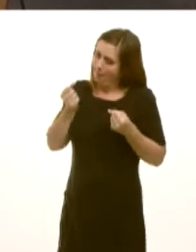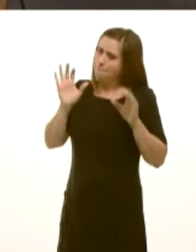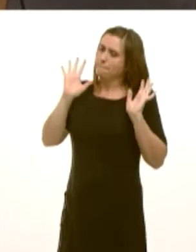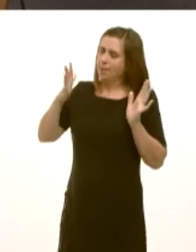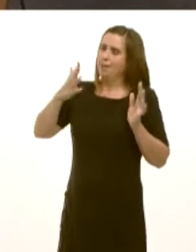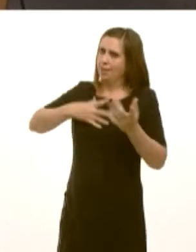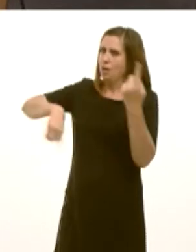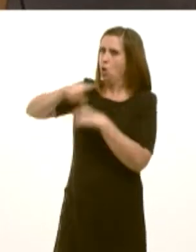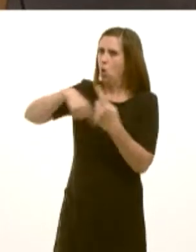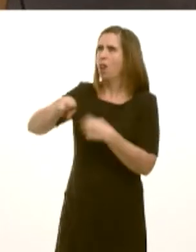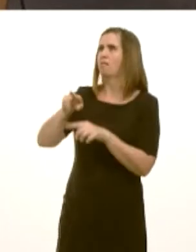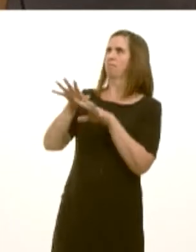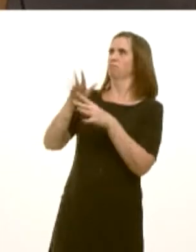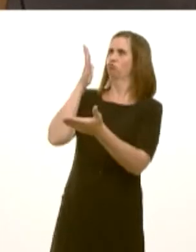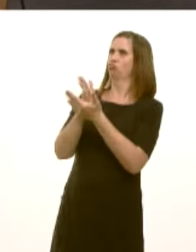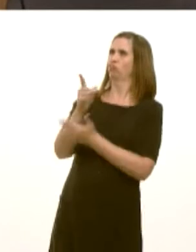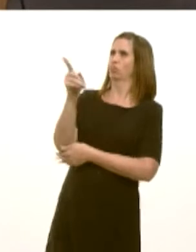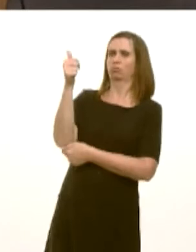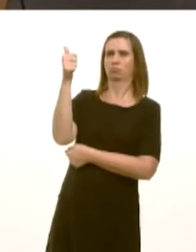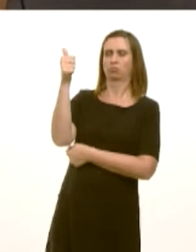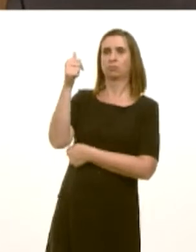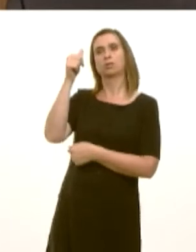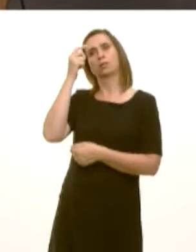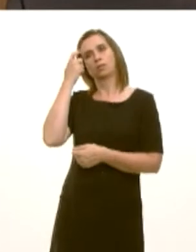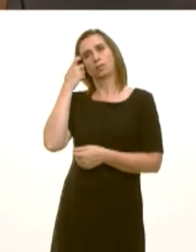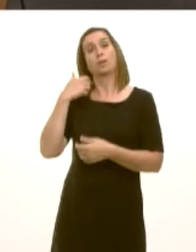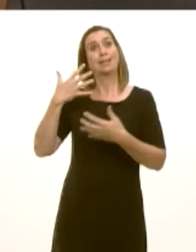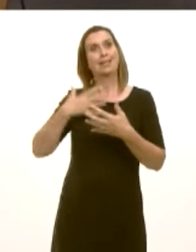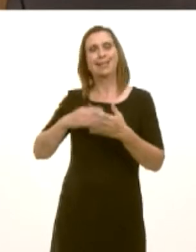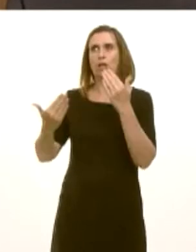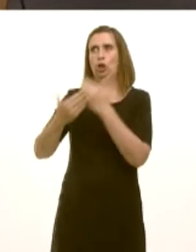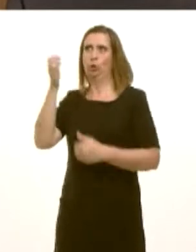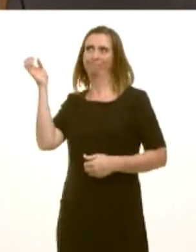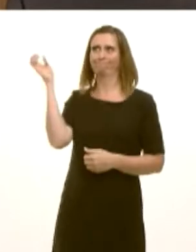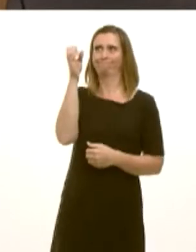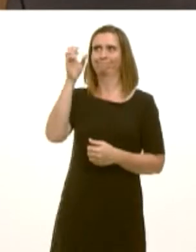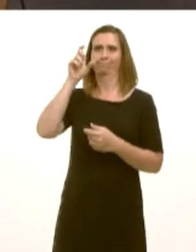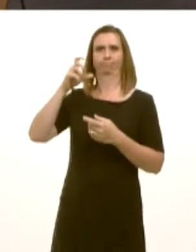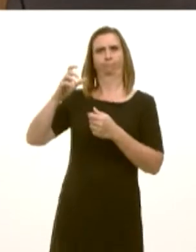The new acting chief executive is an important part of rebuilding that confidence.